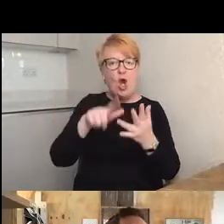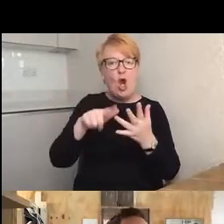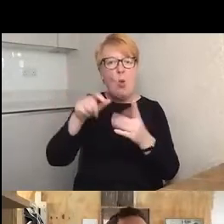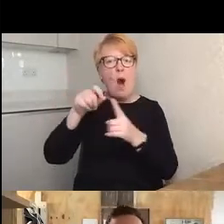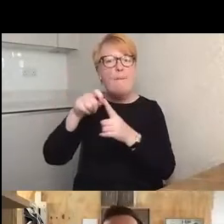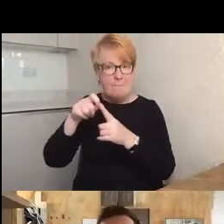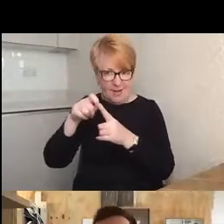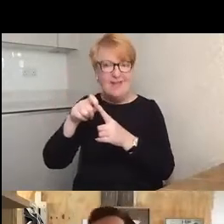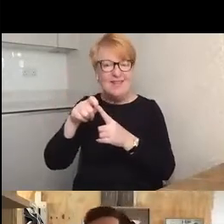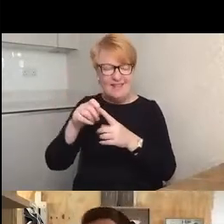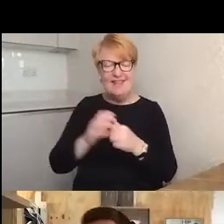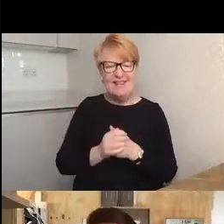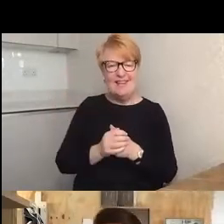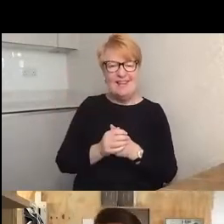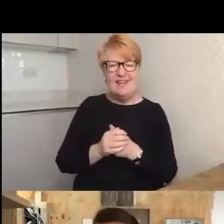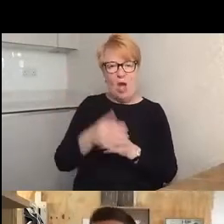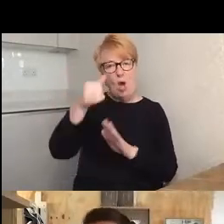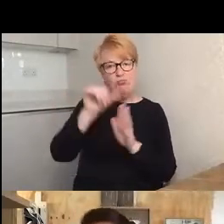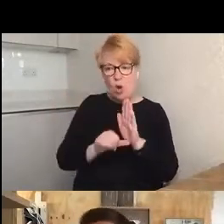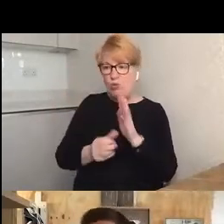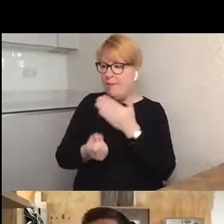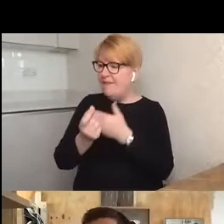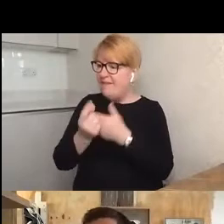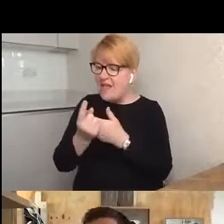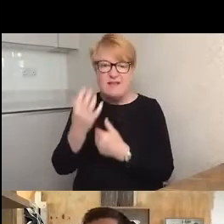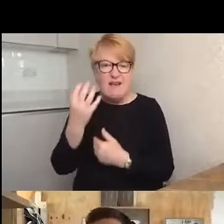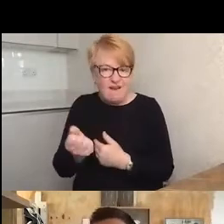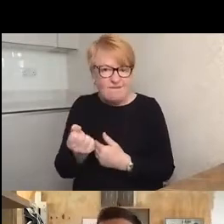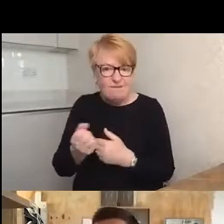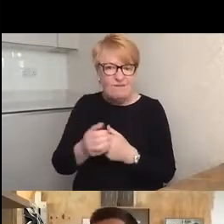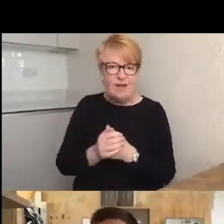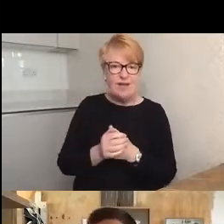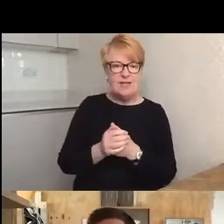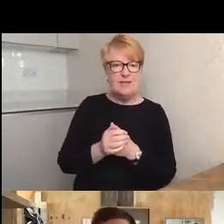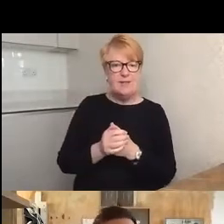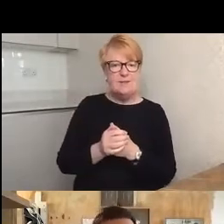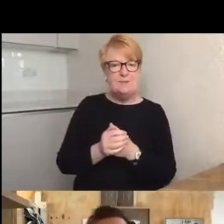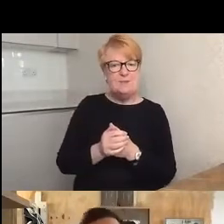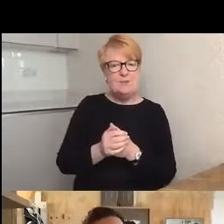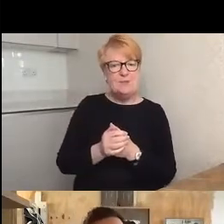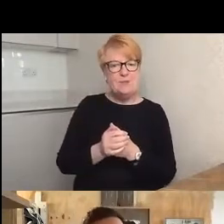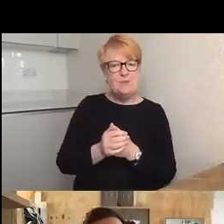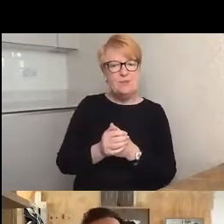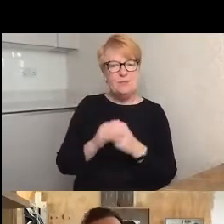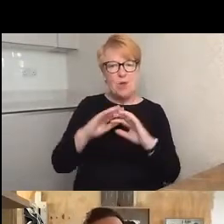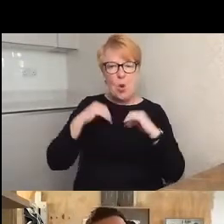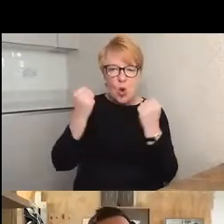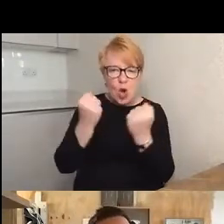It, it runs a programme of events, workshops, activities with people.